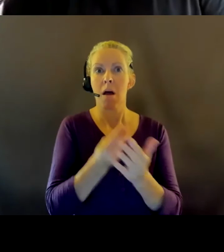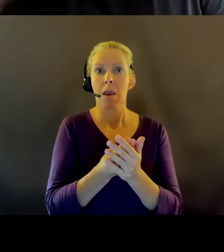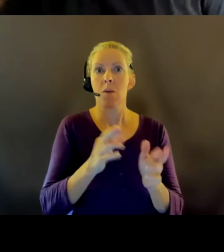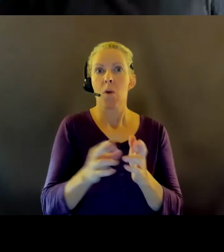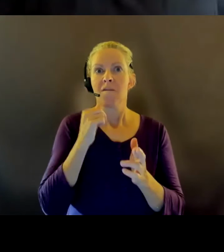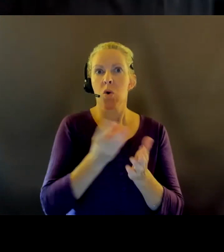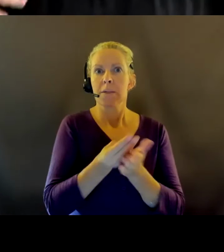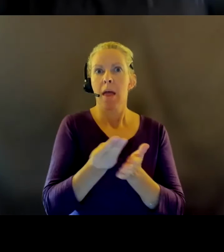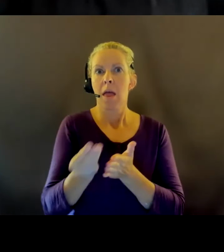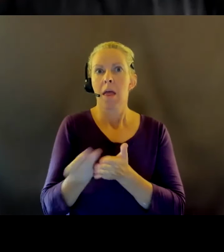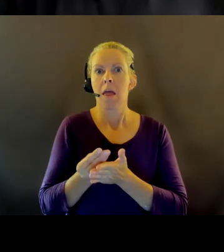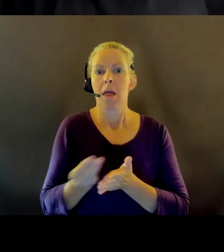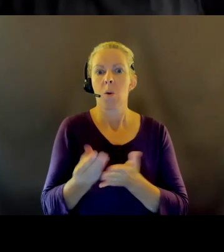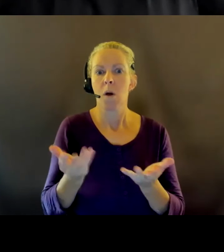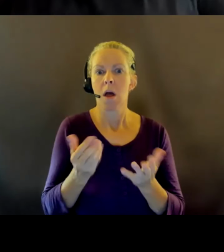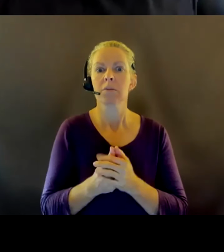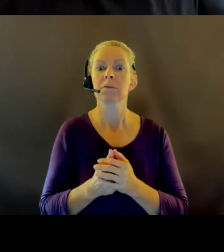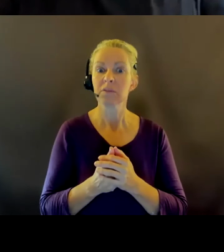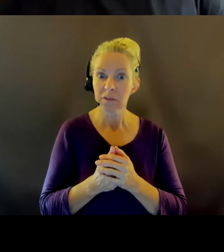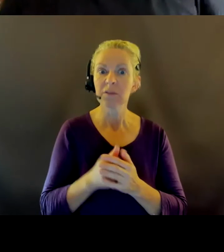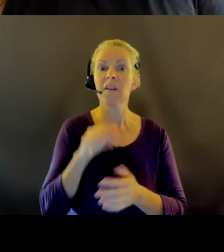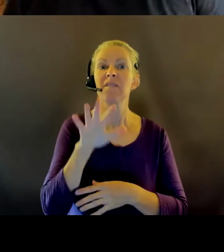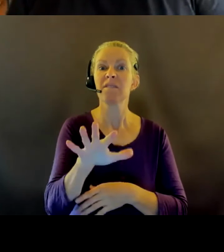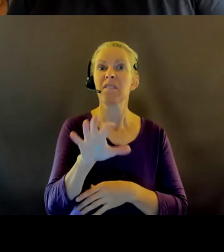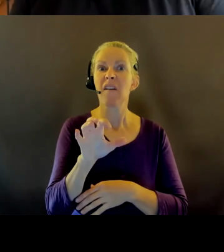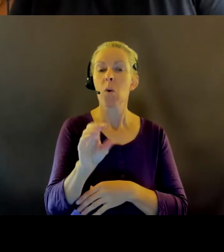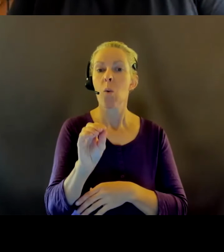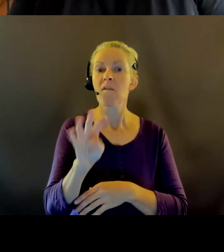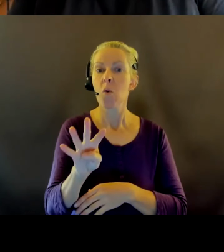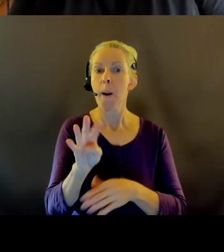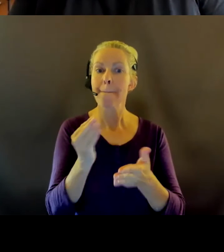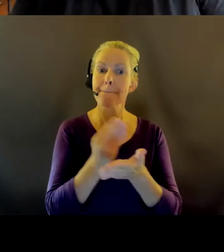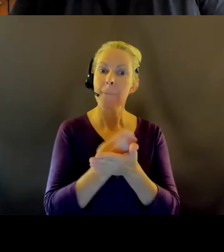of revenue, money available to them and all of that good stuff.